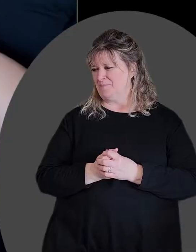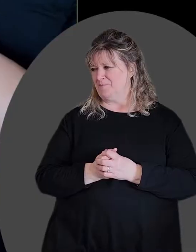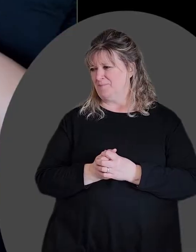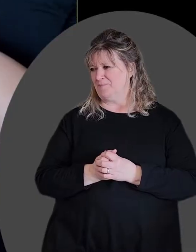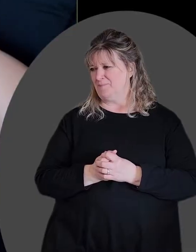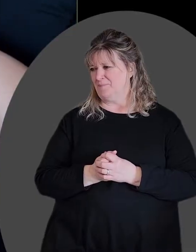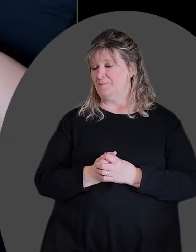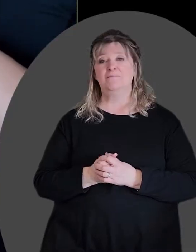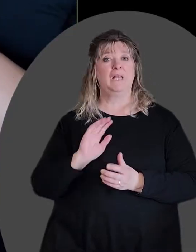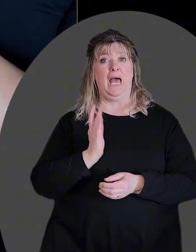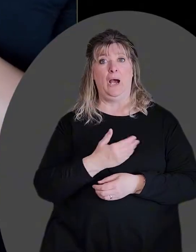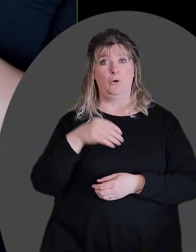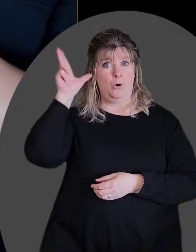our horseradish root